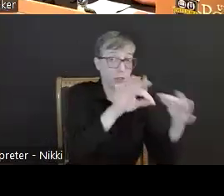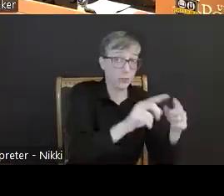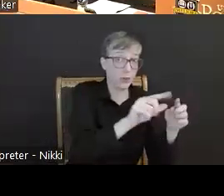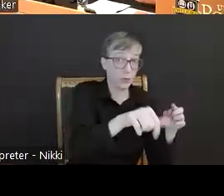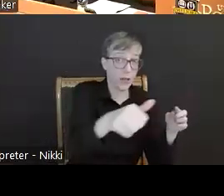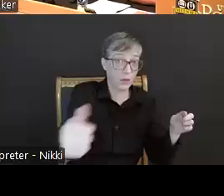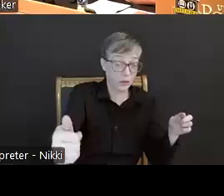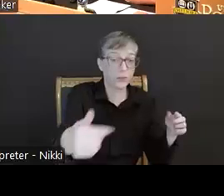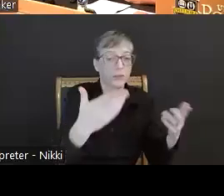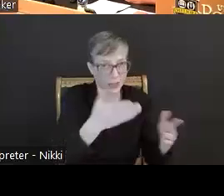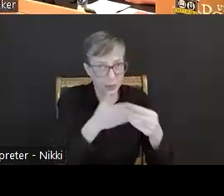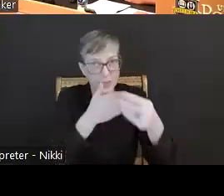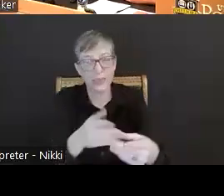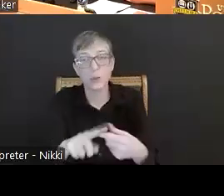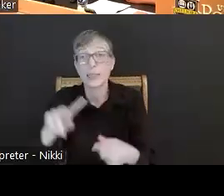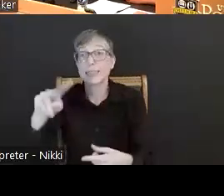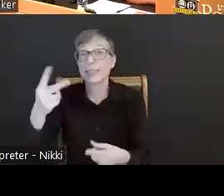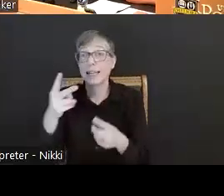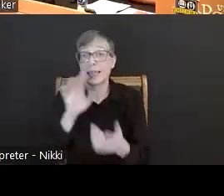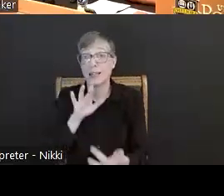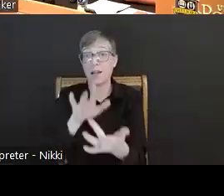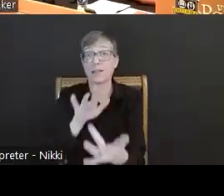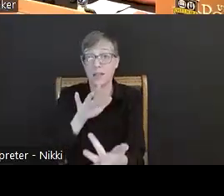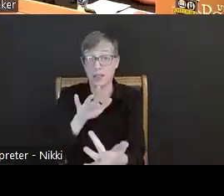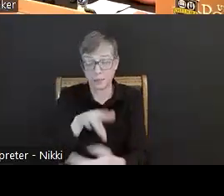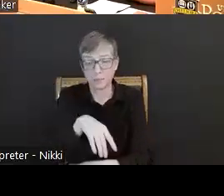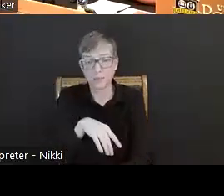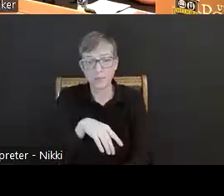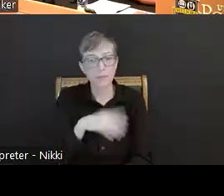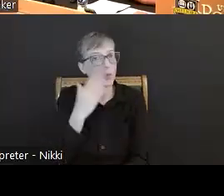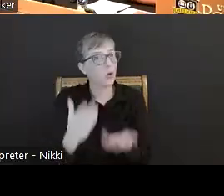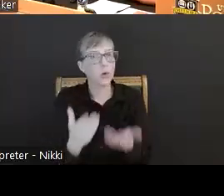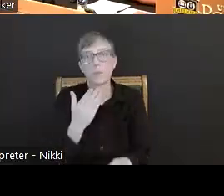or again this could be an independent point of contact where um a patient shows up um